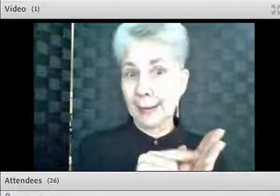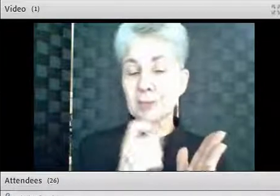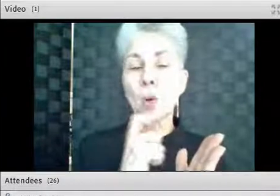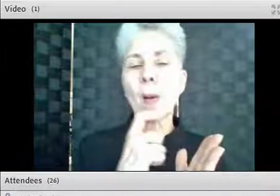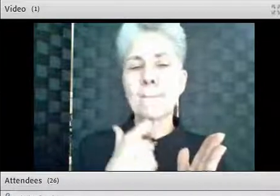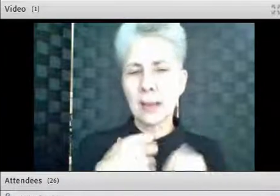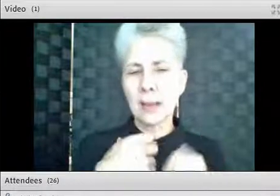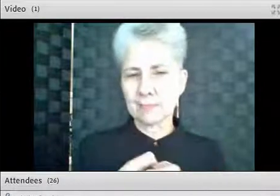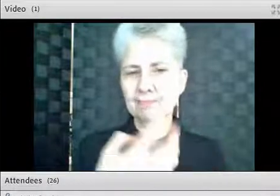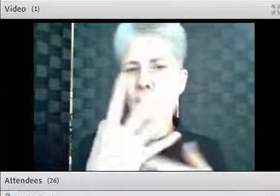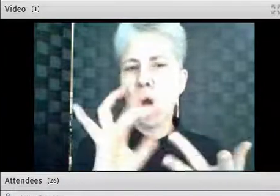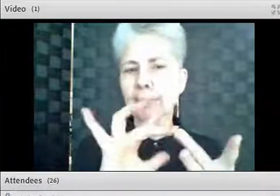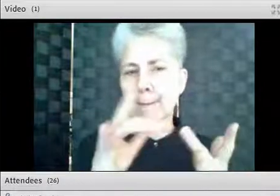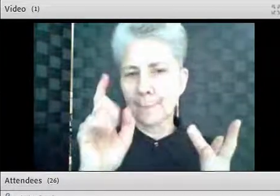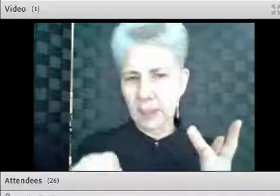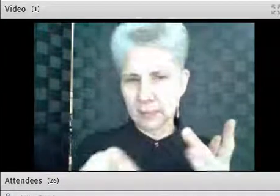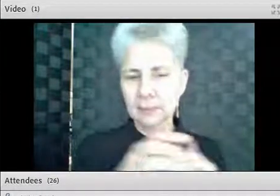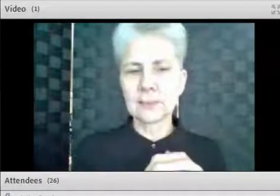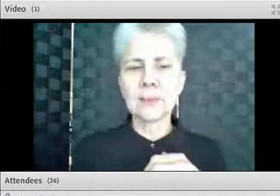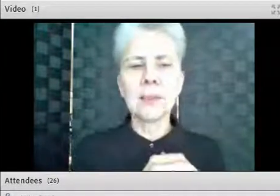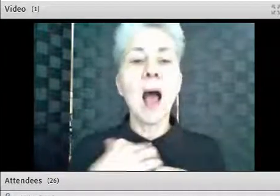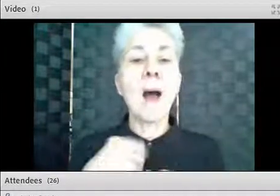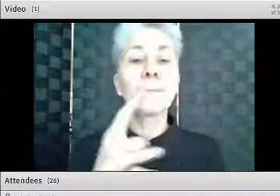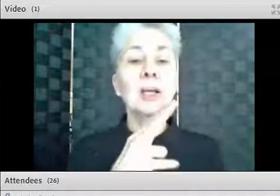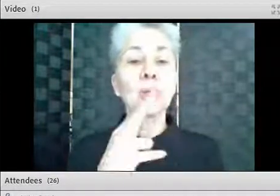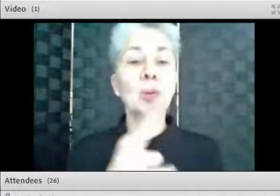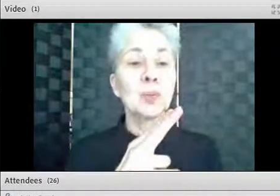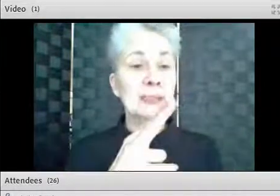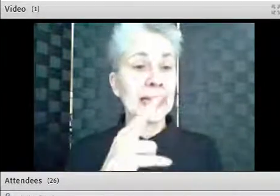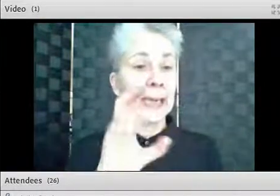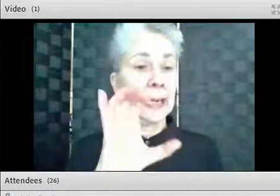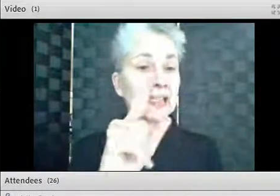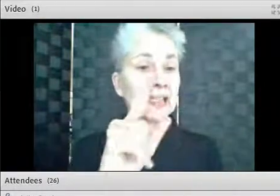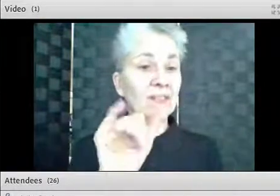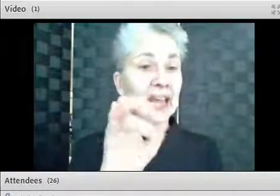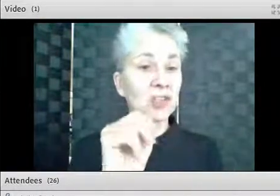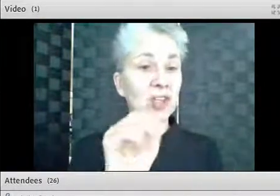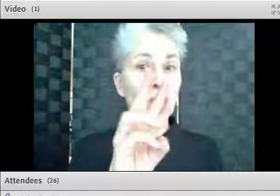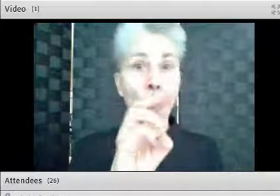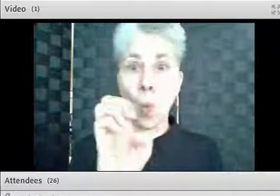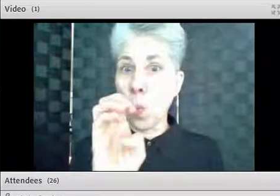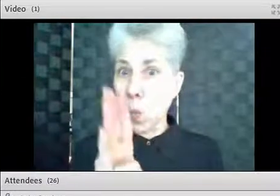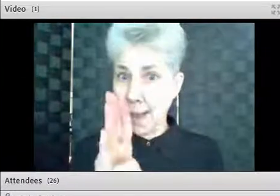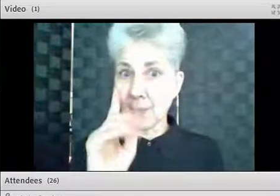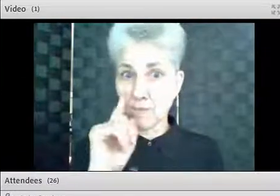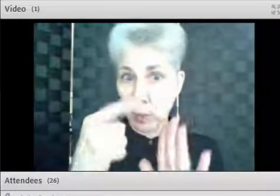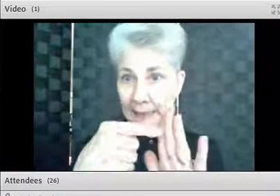I'm going to be using Classification Web for the examples in this webinar,